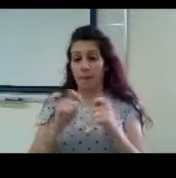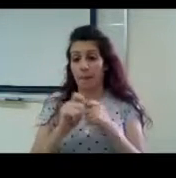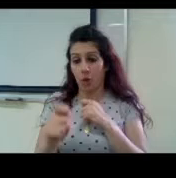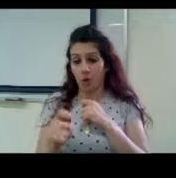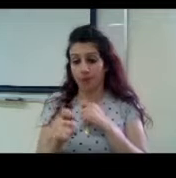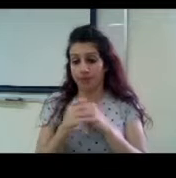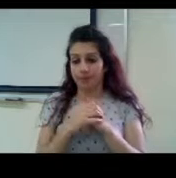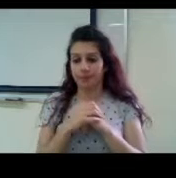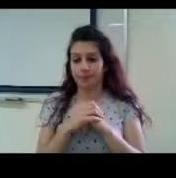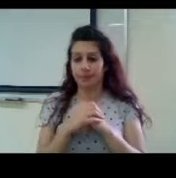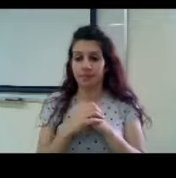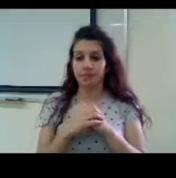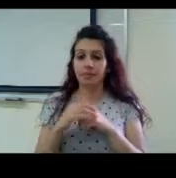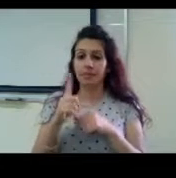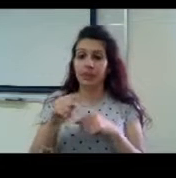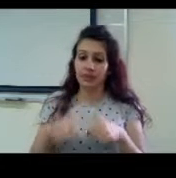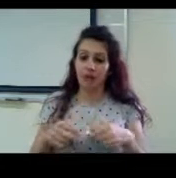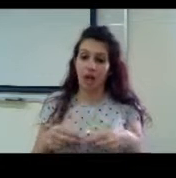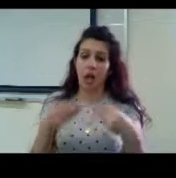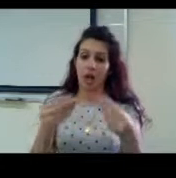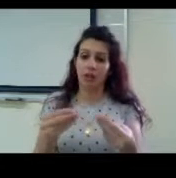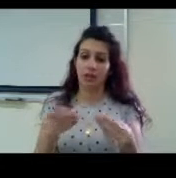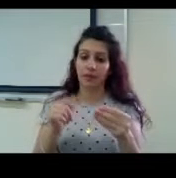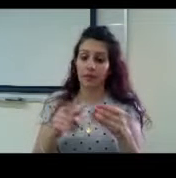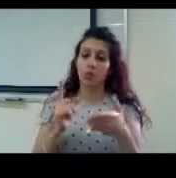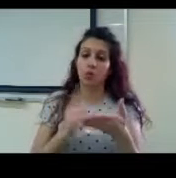here is to help to support learners and take a bit more agency over their